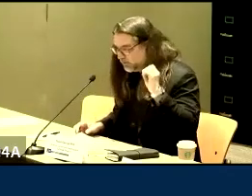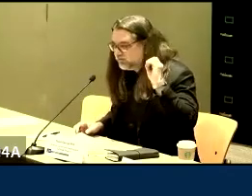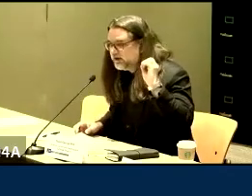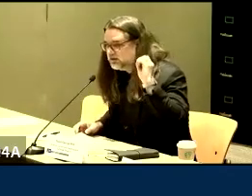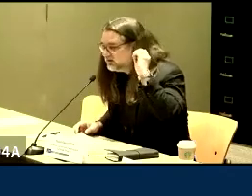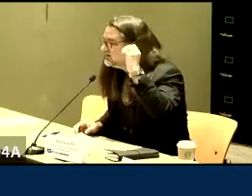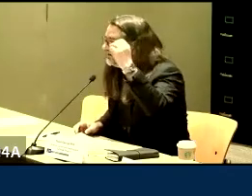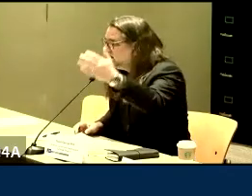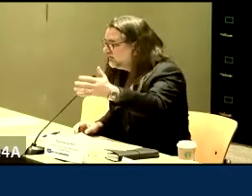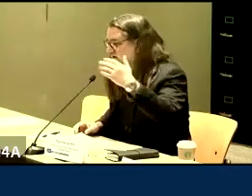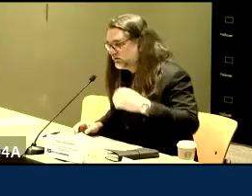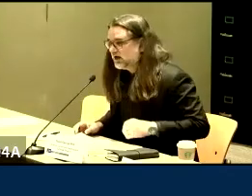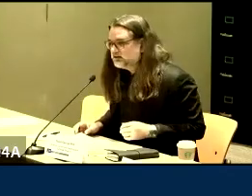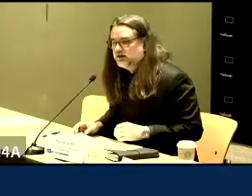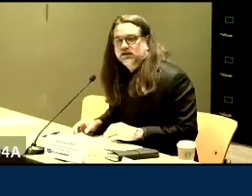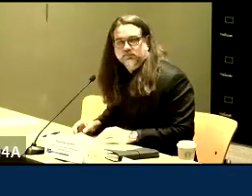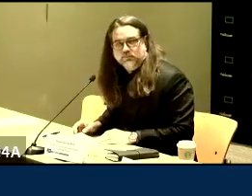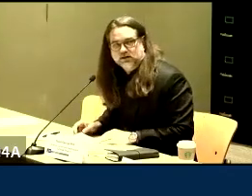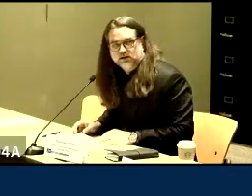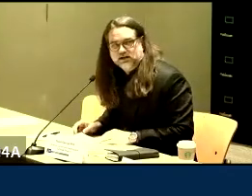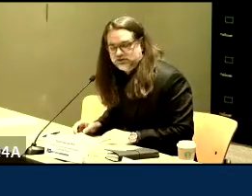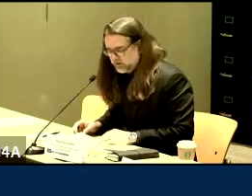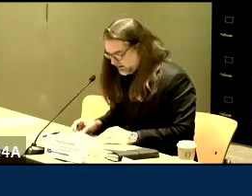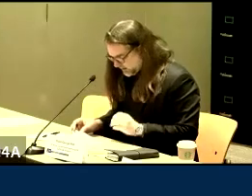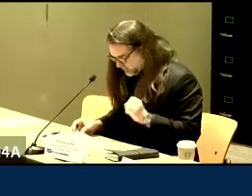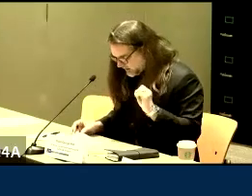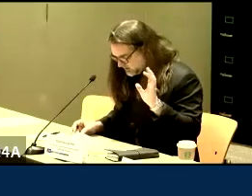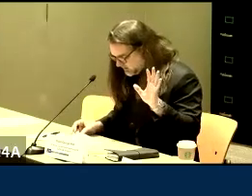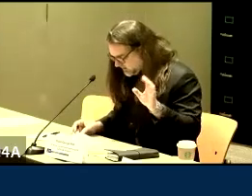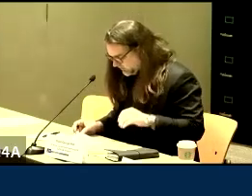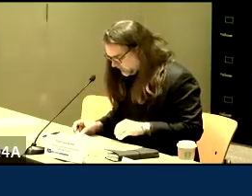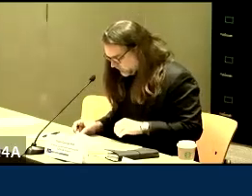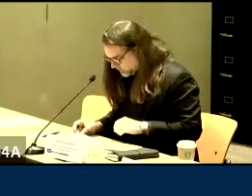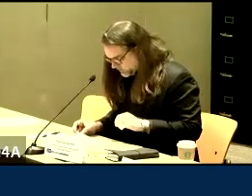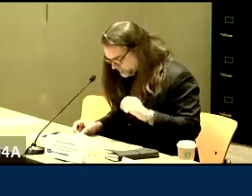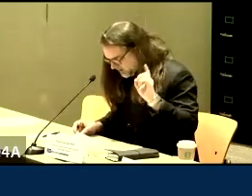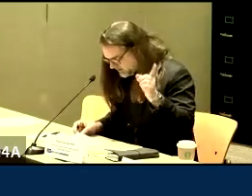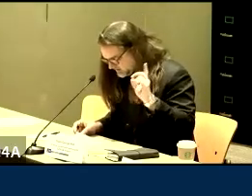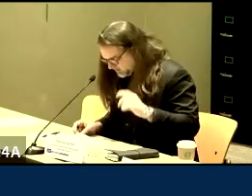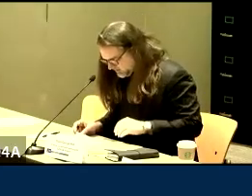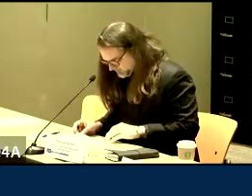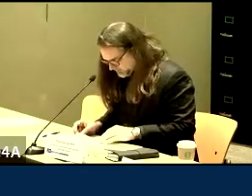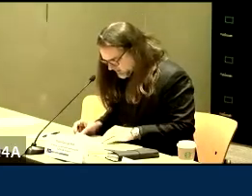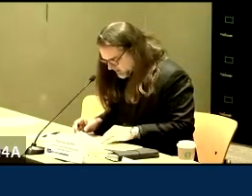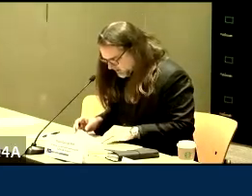But we've made significant strides in generating a crazy good team going forward. Next slide, please.